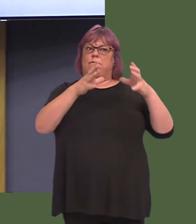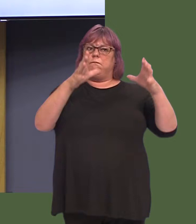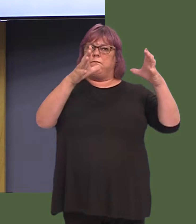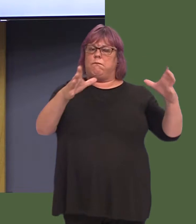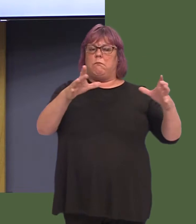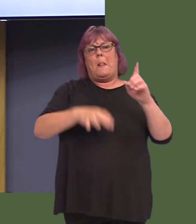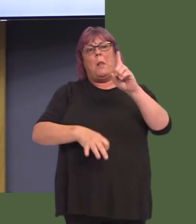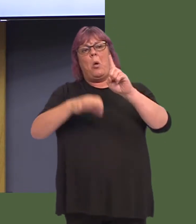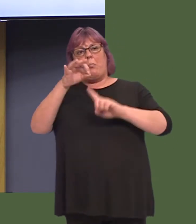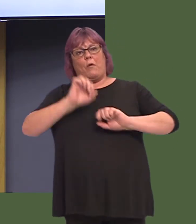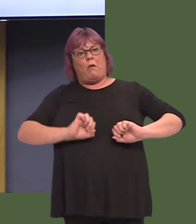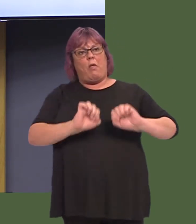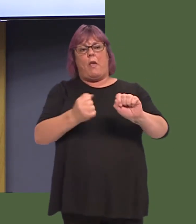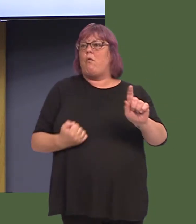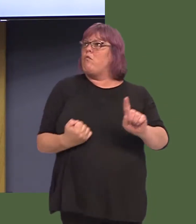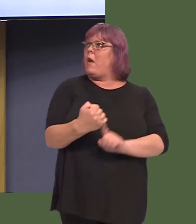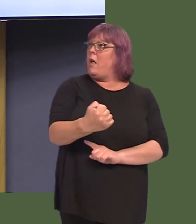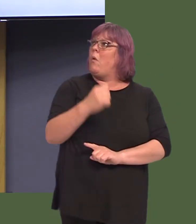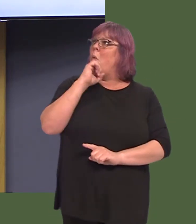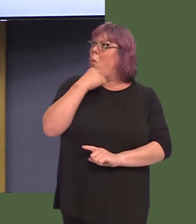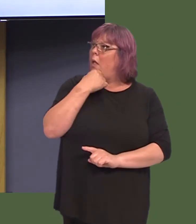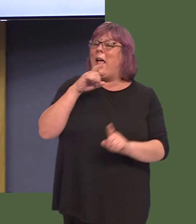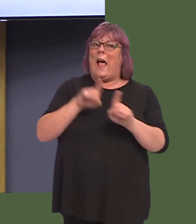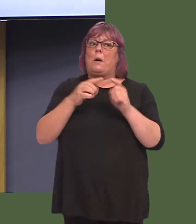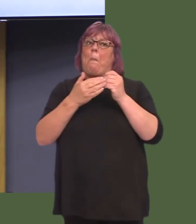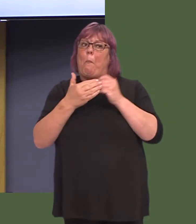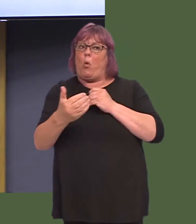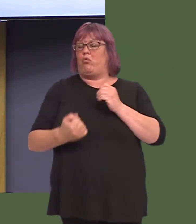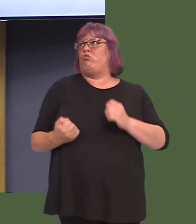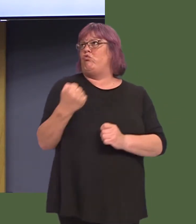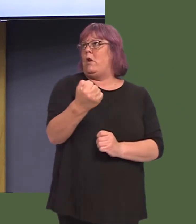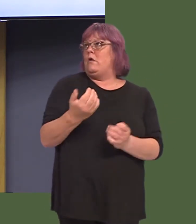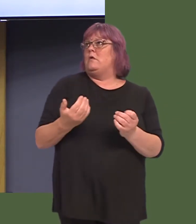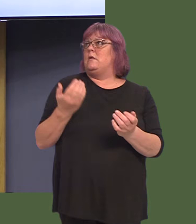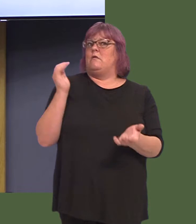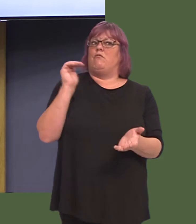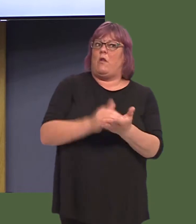specific improvements to the rail service, to the frequency of trains, the quality of